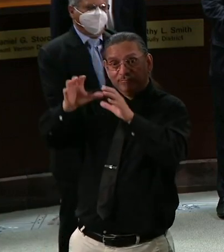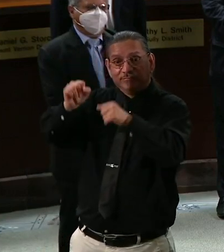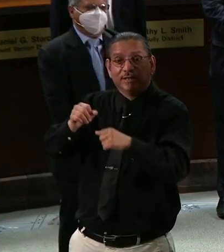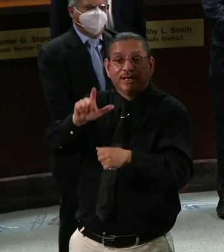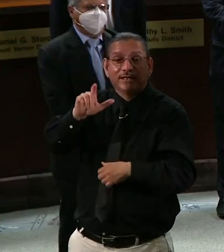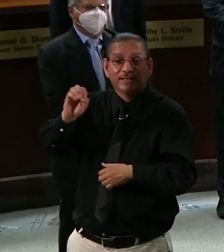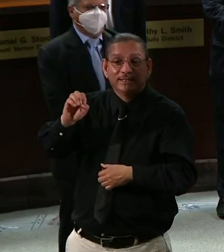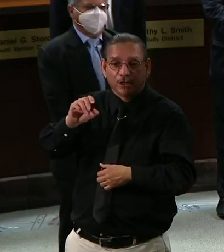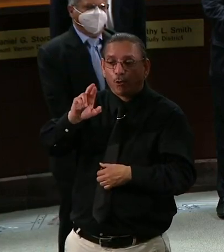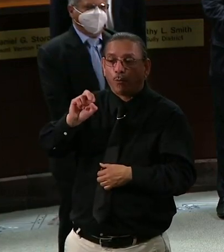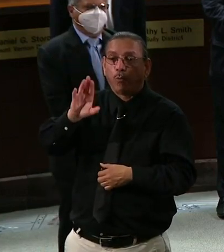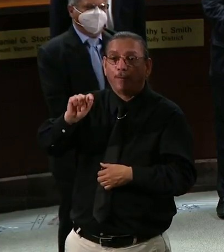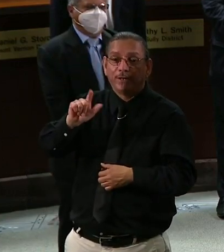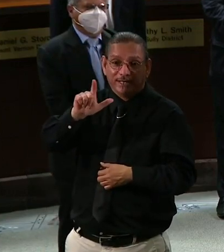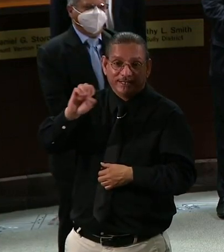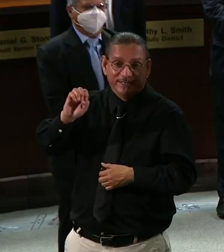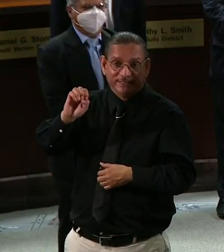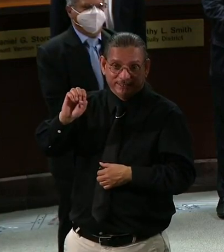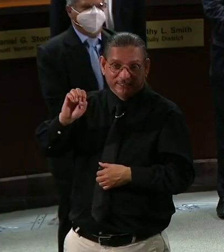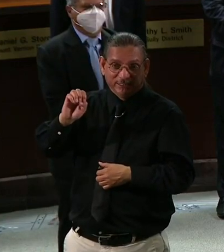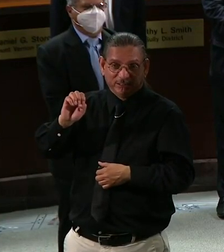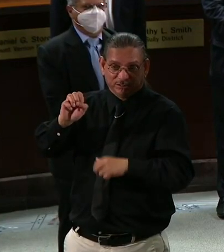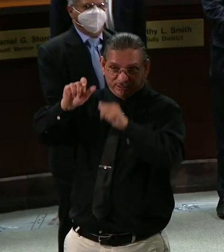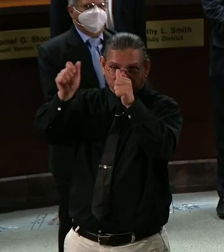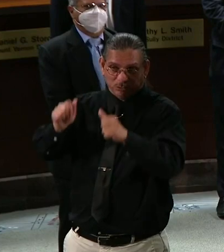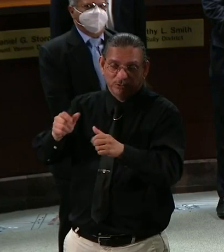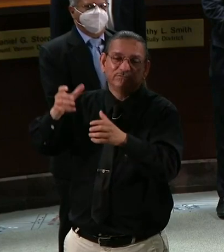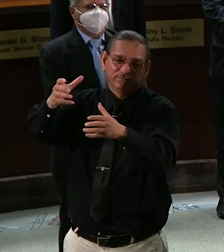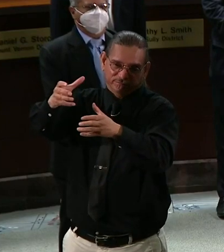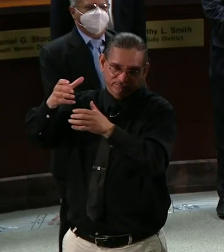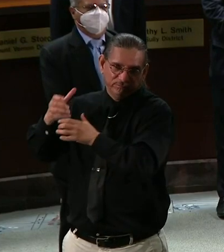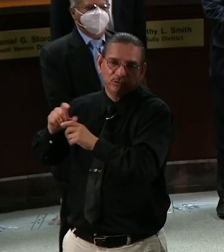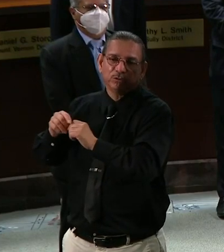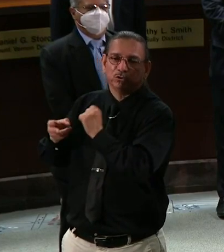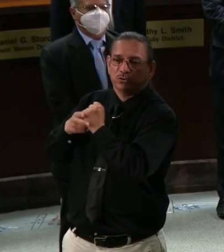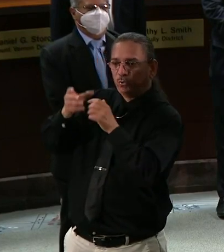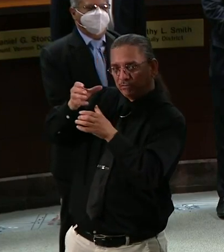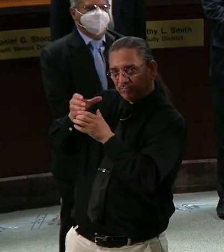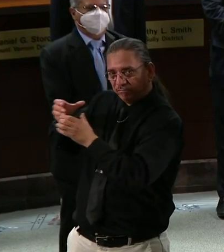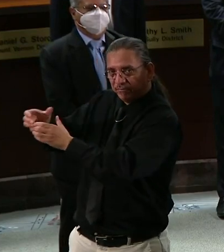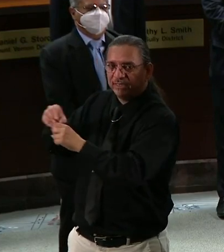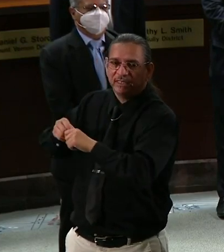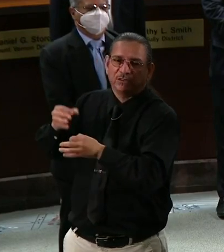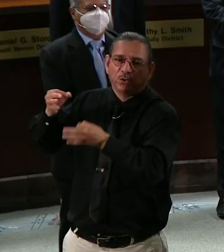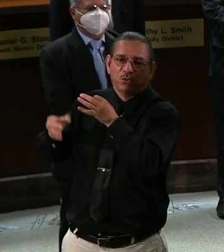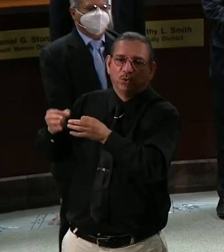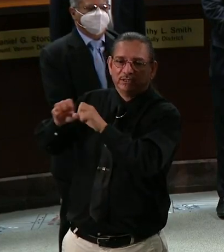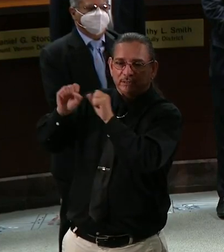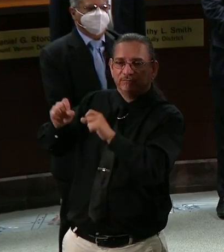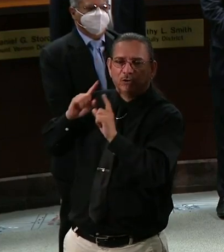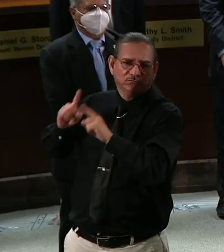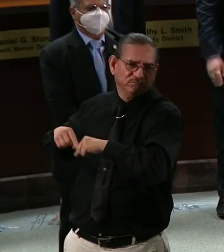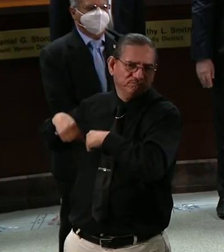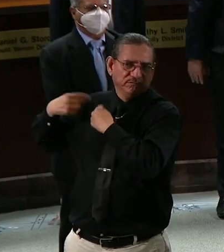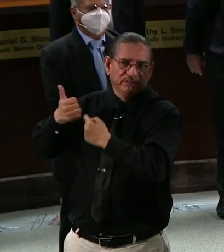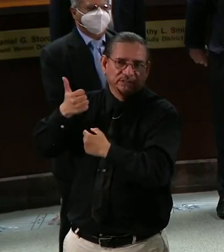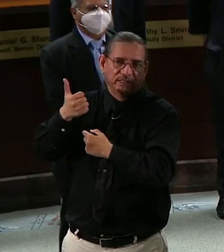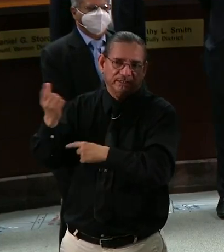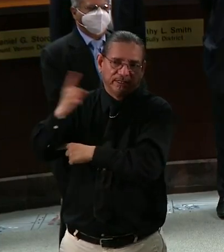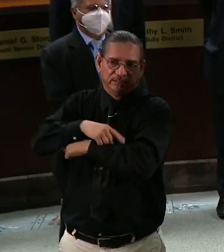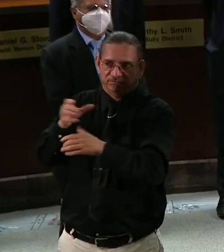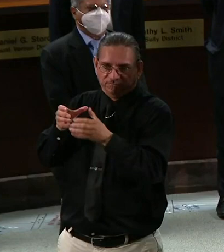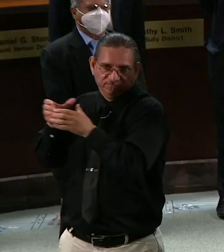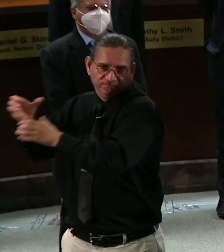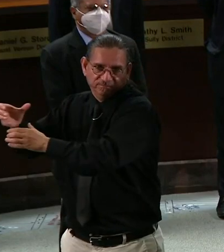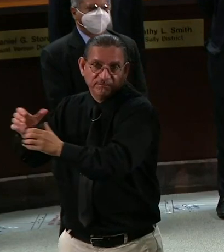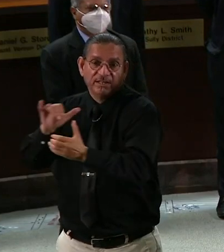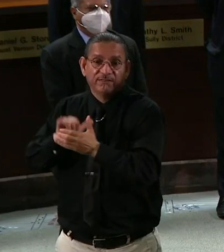DECISIONS. OUR DECISION TO TAKE